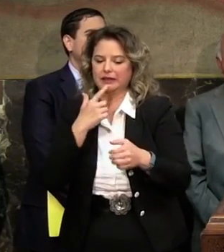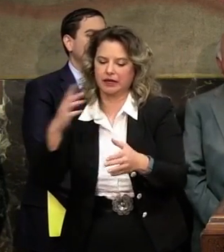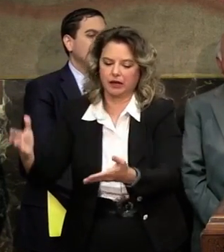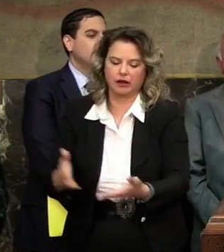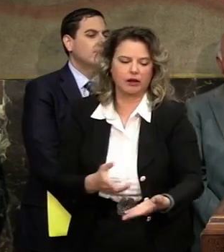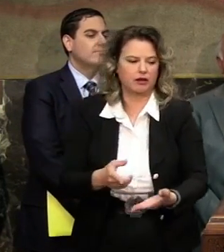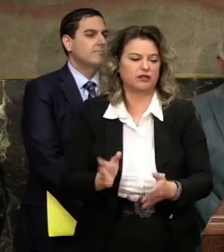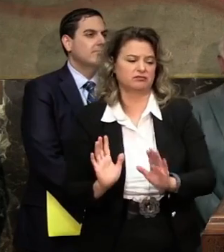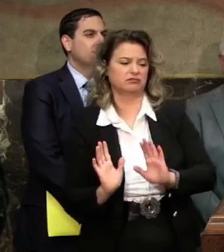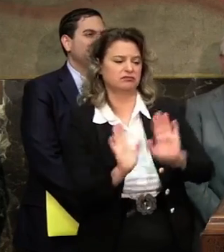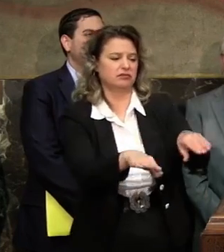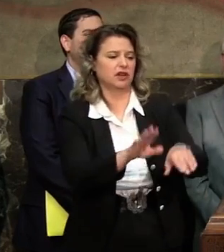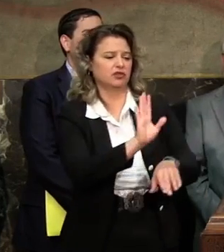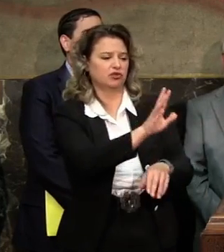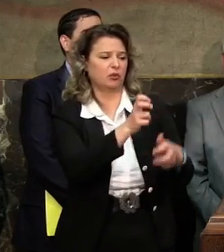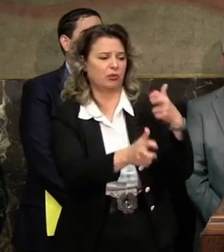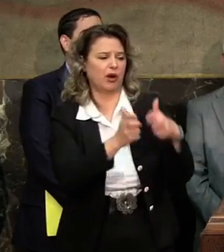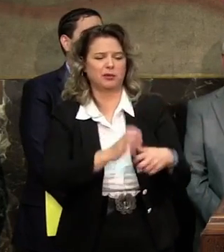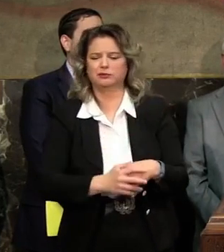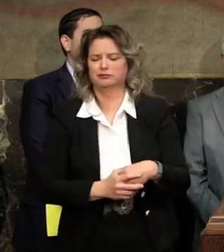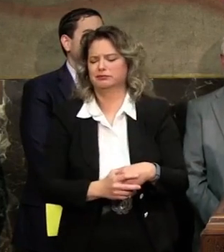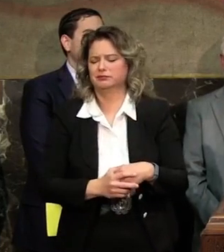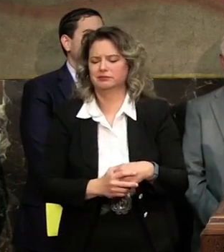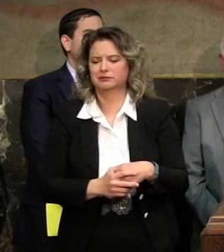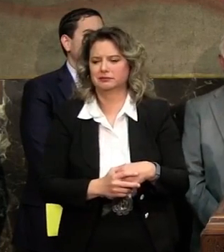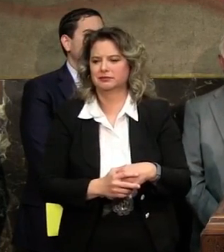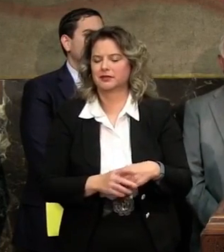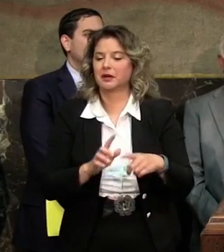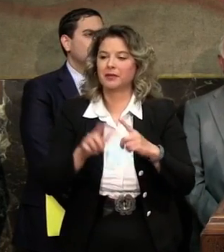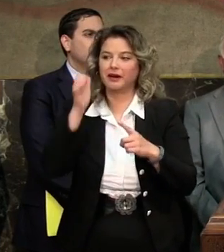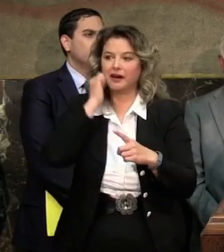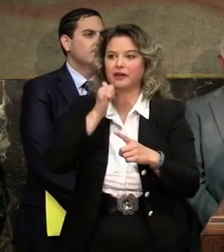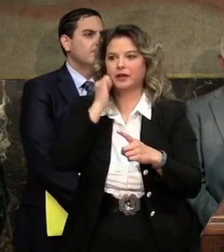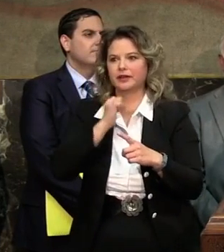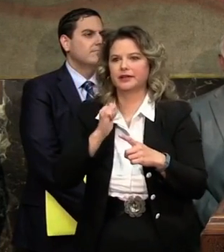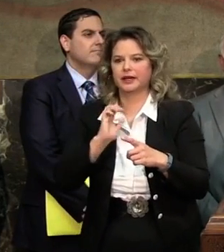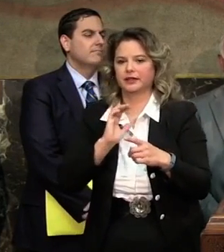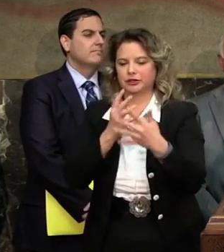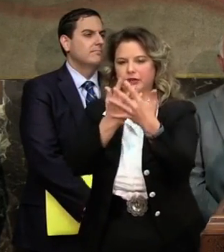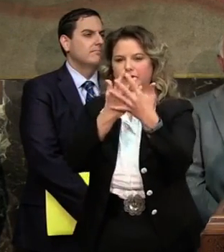are your problem but every day our jails are full of people who are bipolar